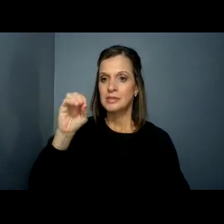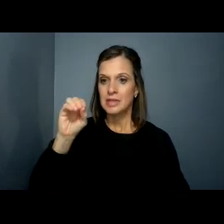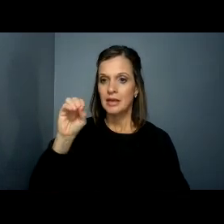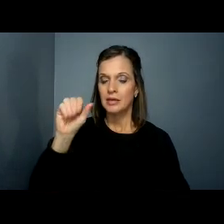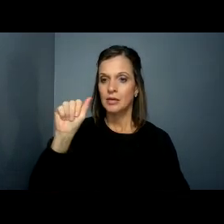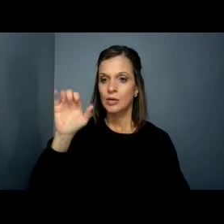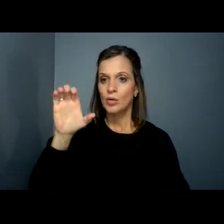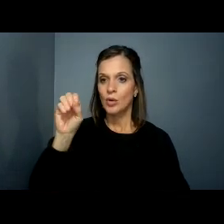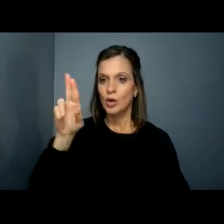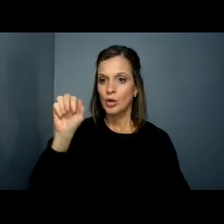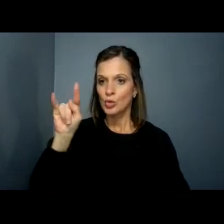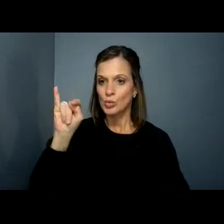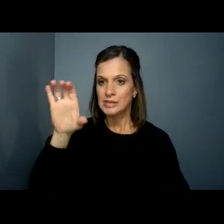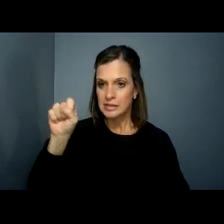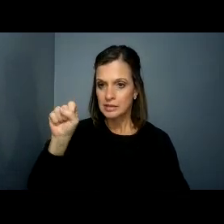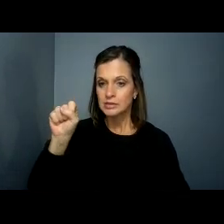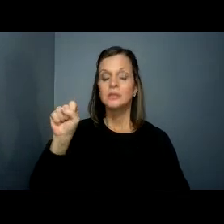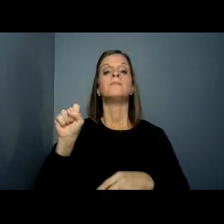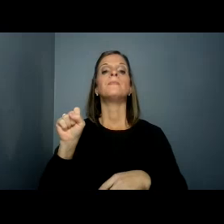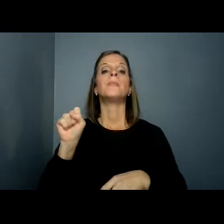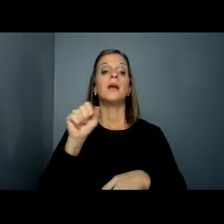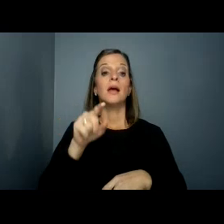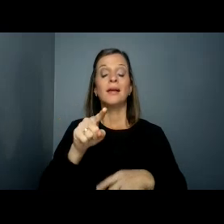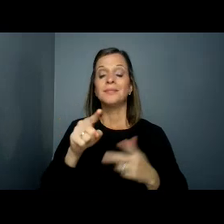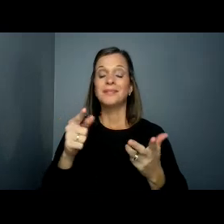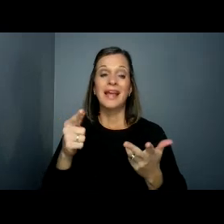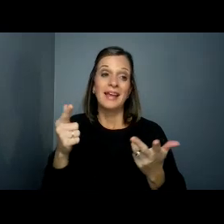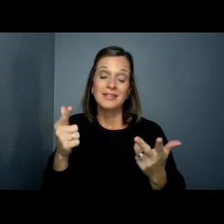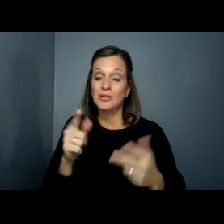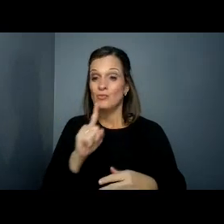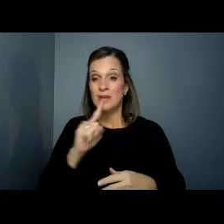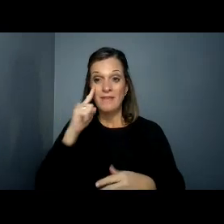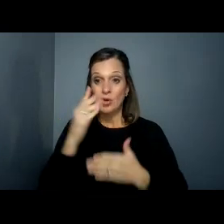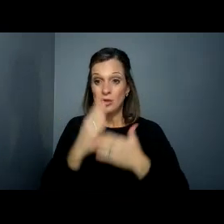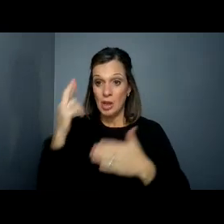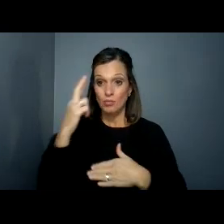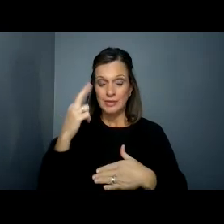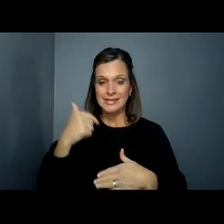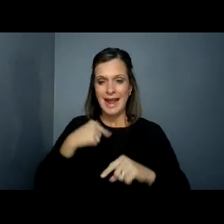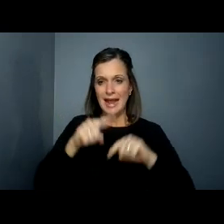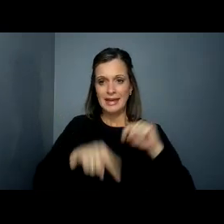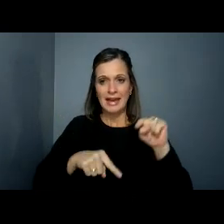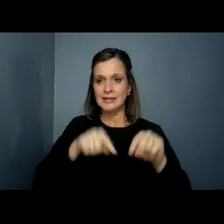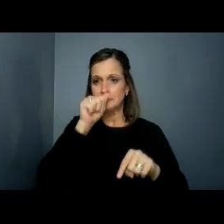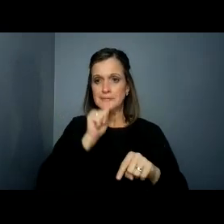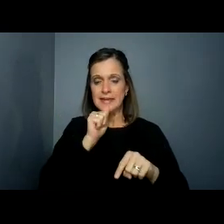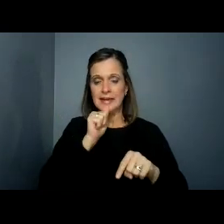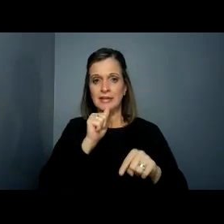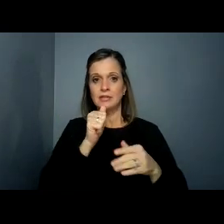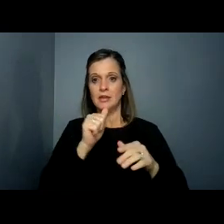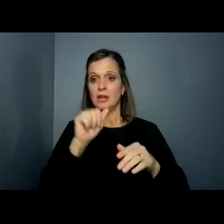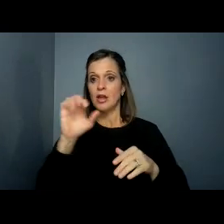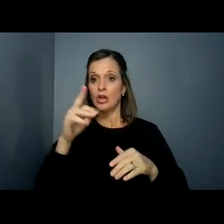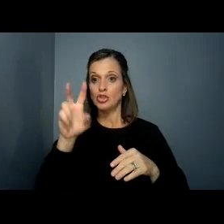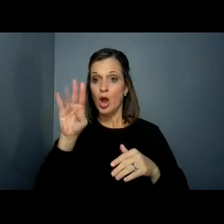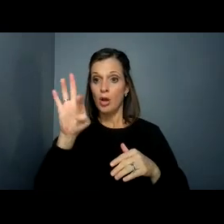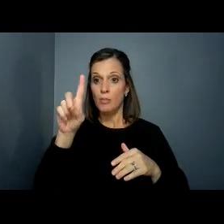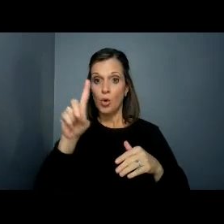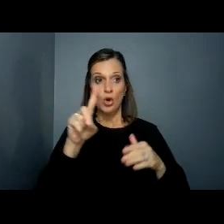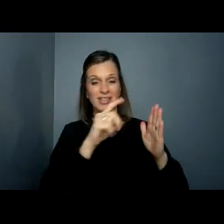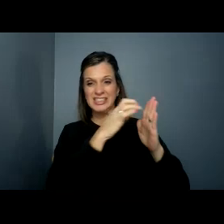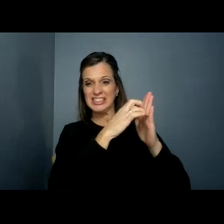you know? So we don't know what the psychological reason that is, but believe me, it's real.